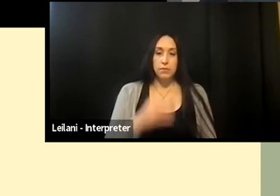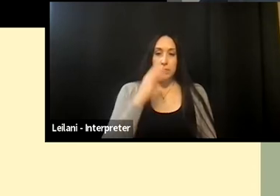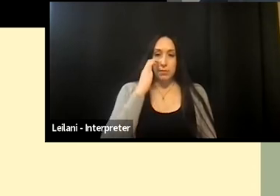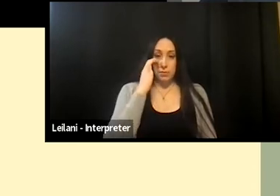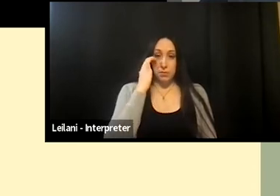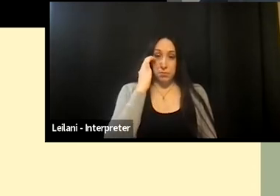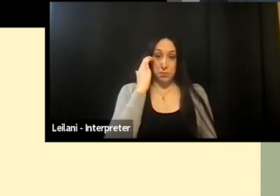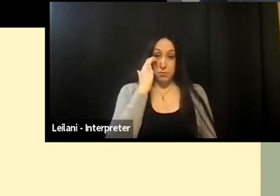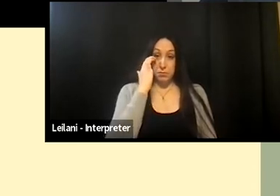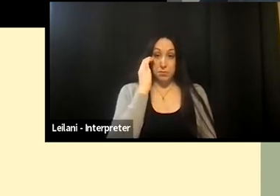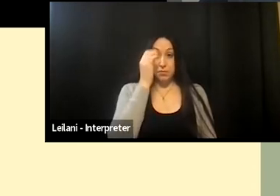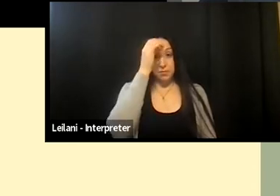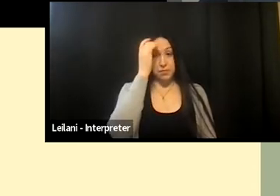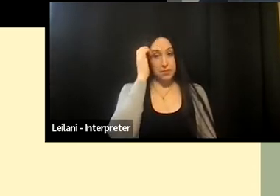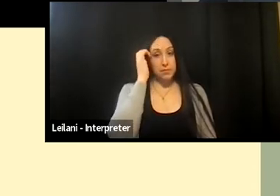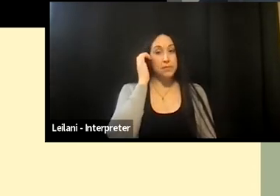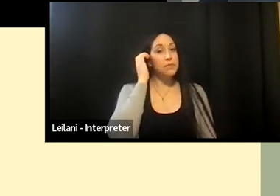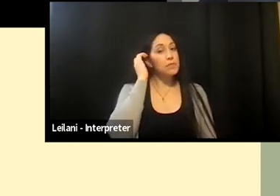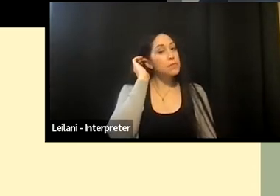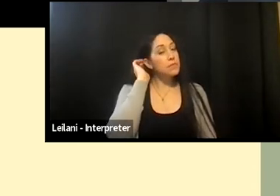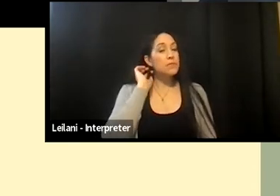And so now I want you to close your eyes,